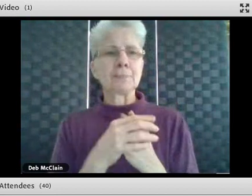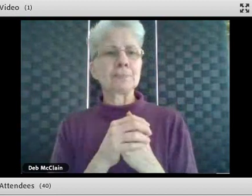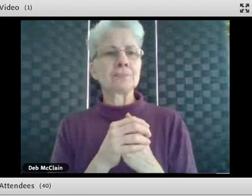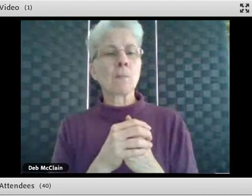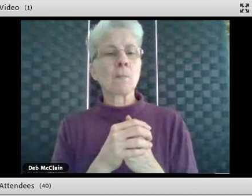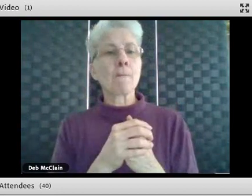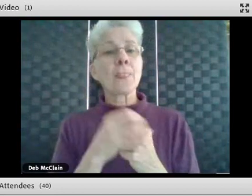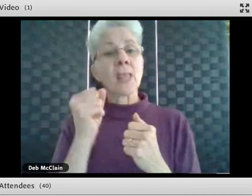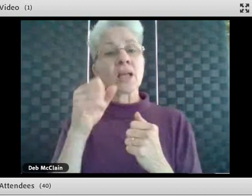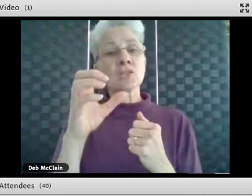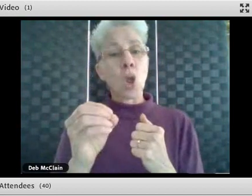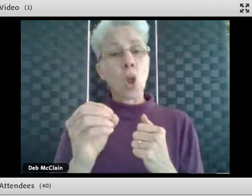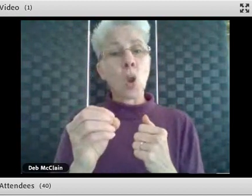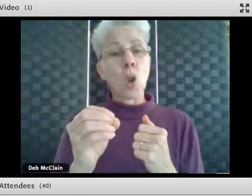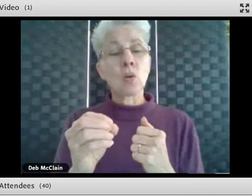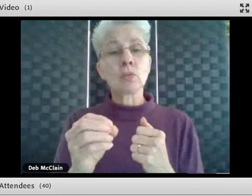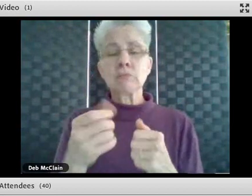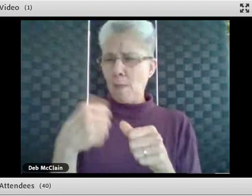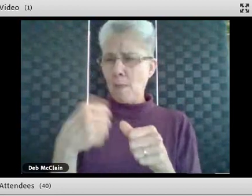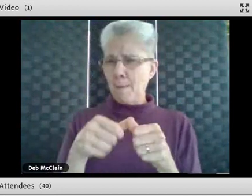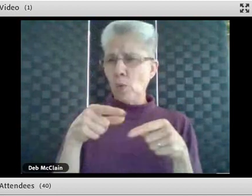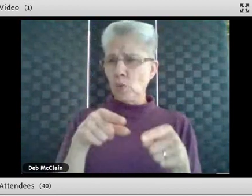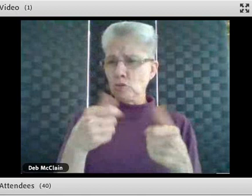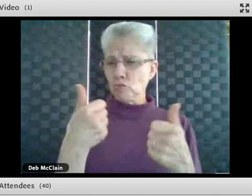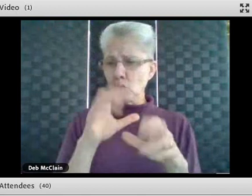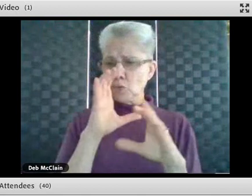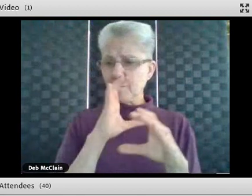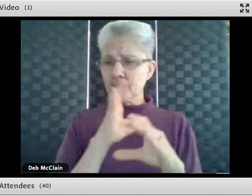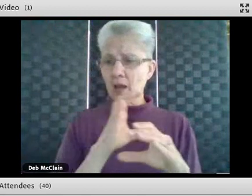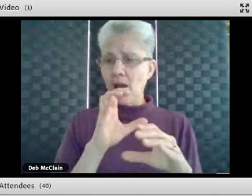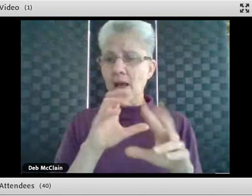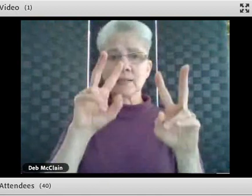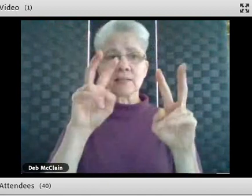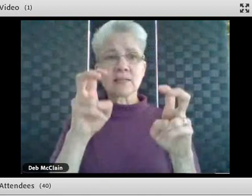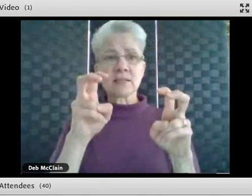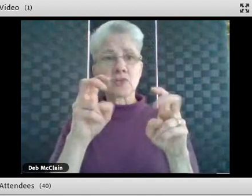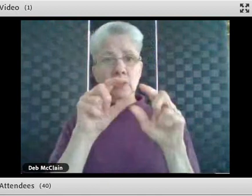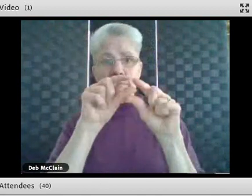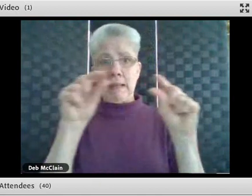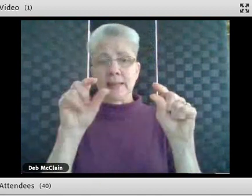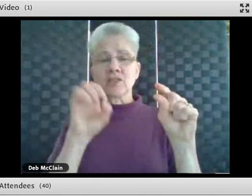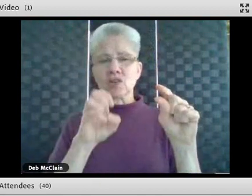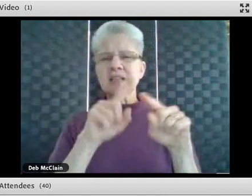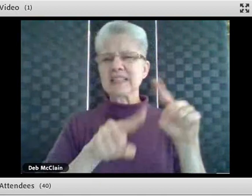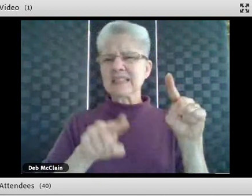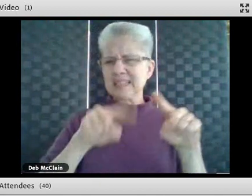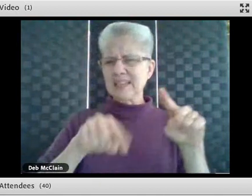So, keep that in mind when you're trying to find subject headings that there's these different tools we can use.